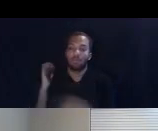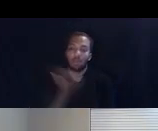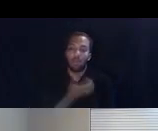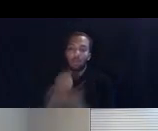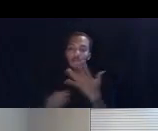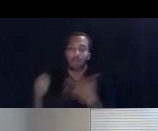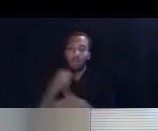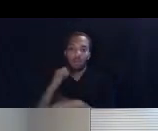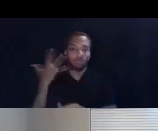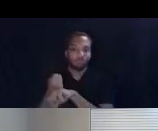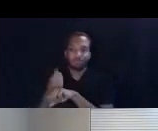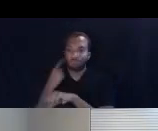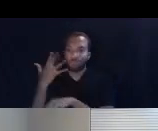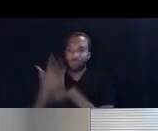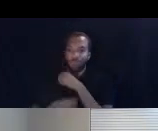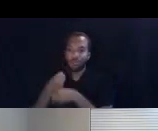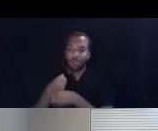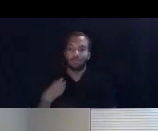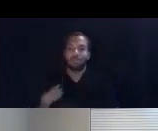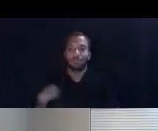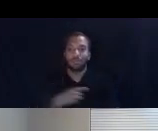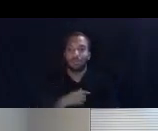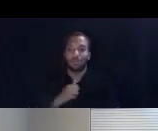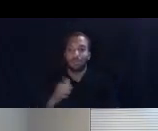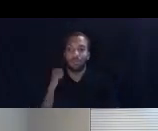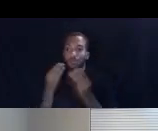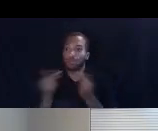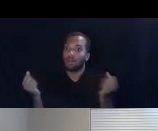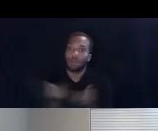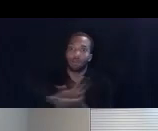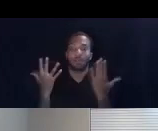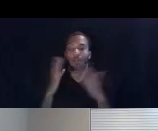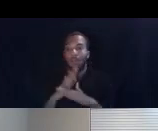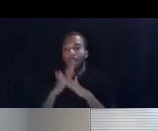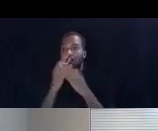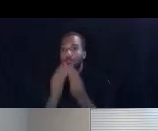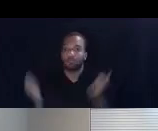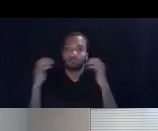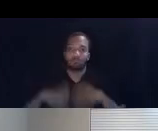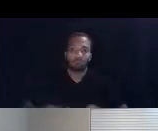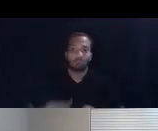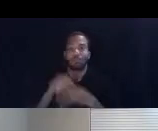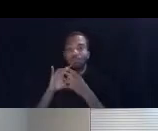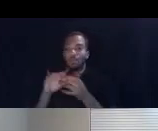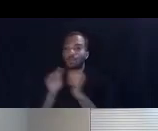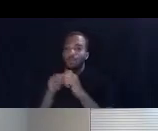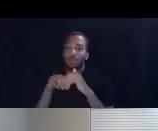And also it's not like we're going to solve completely all of the barriers that we're identified around access to care or food access.